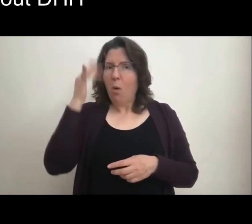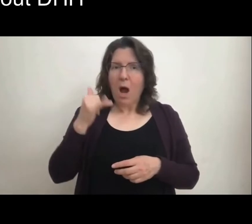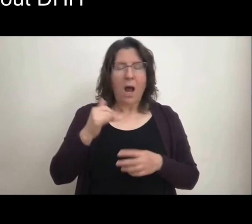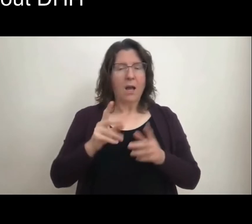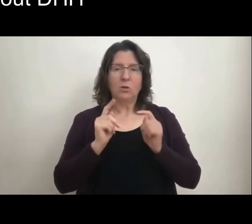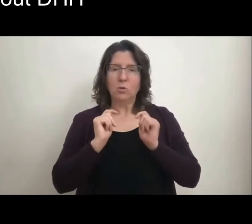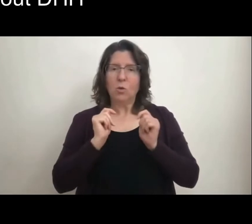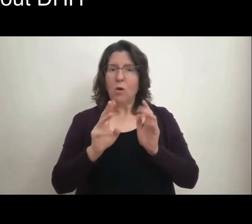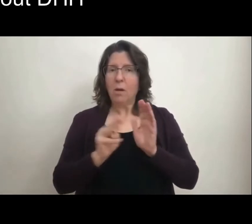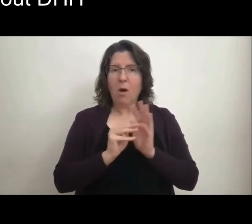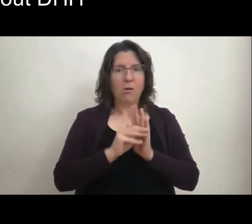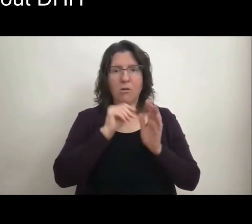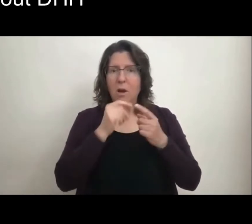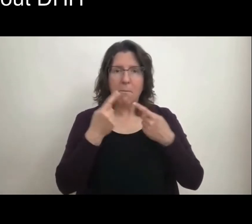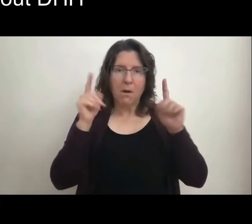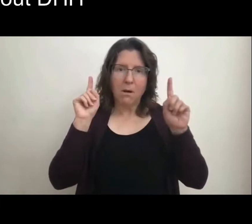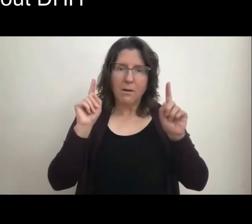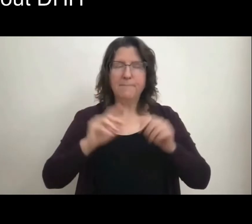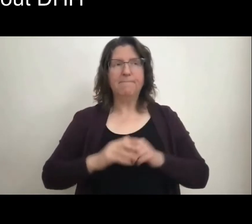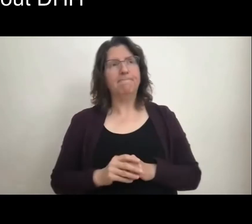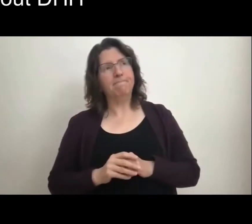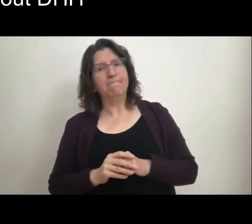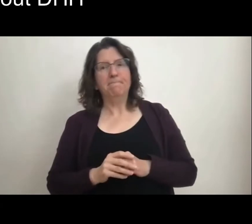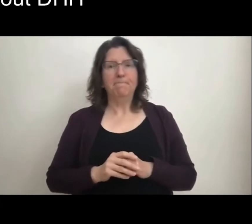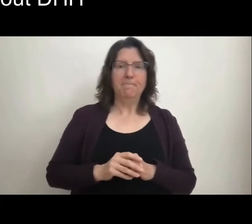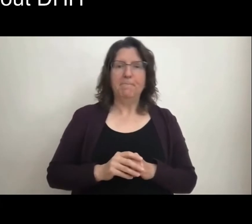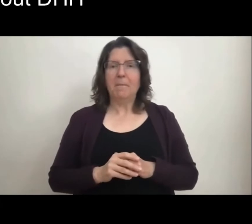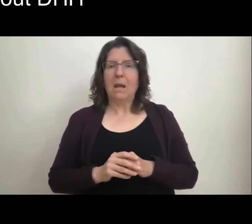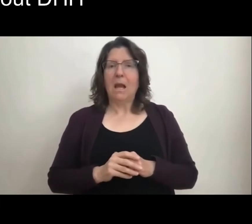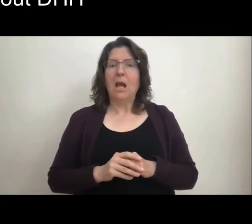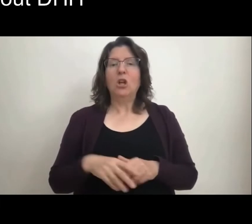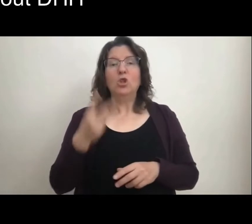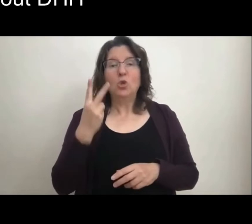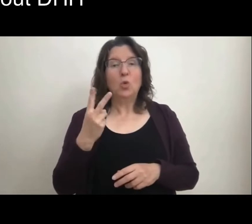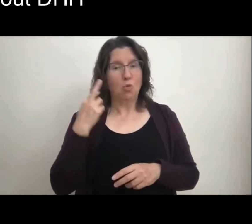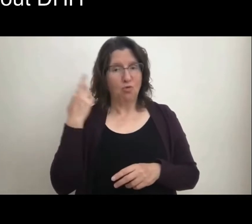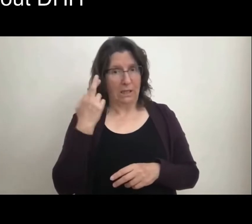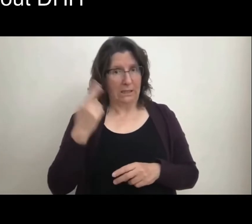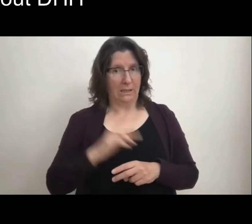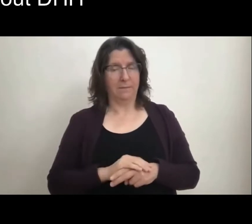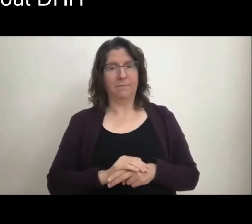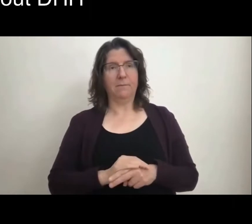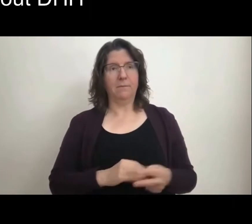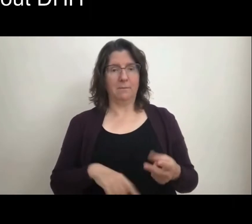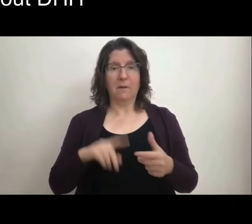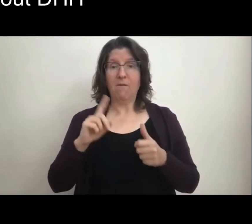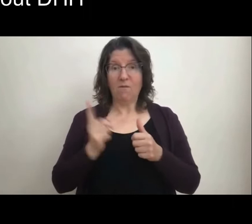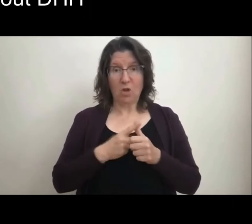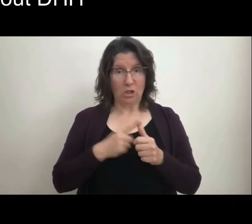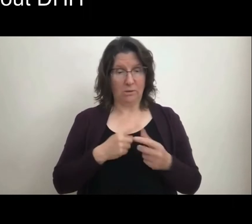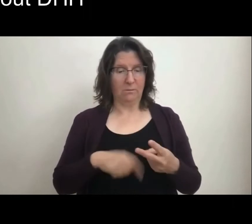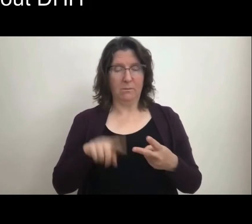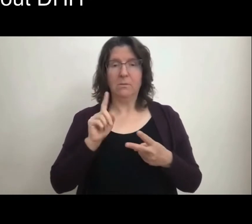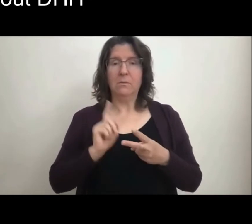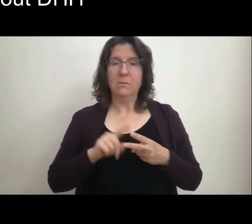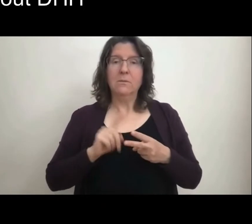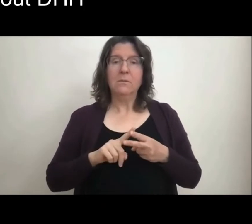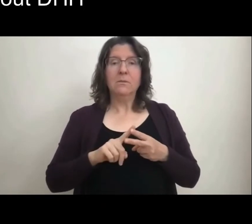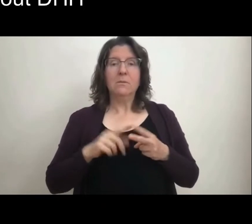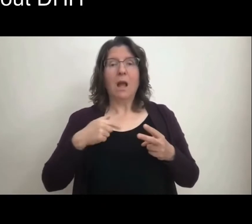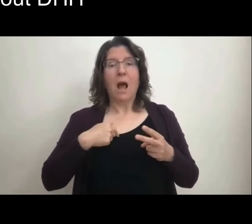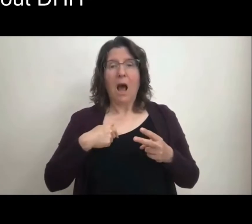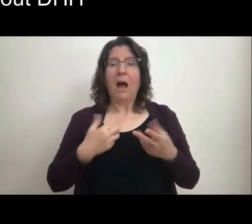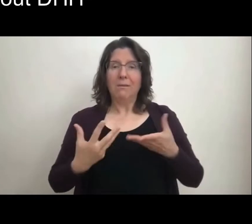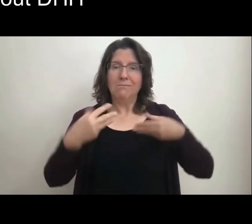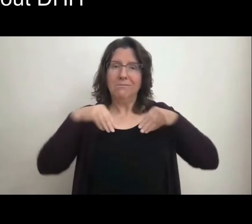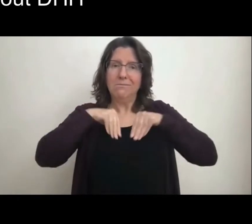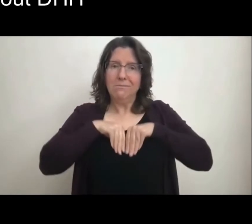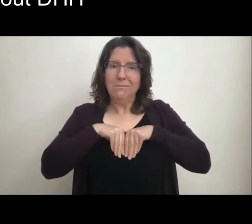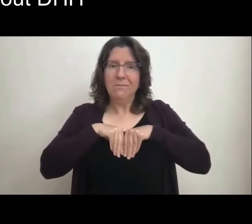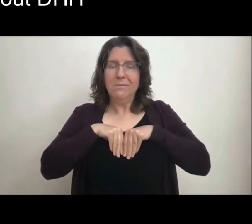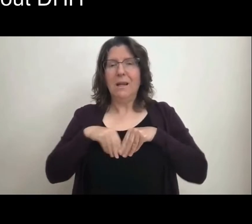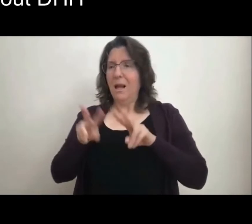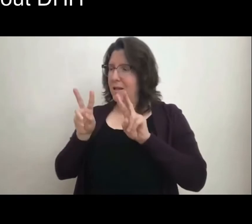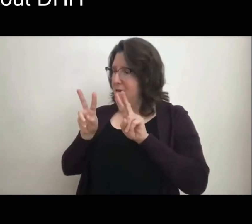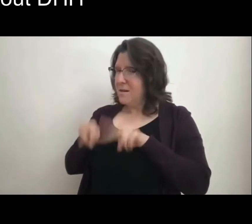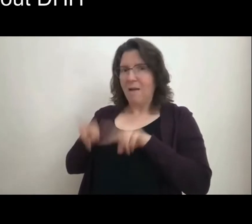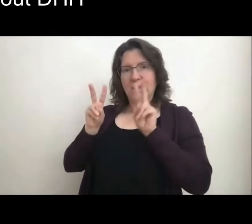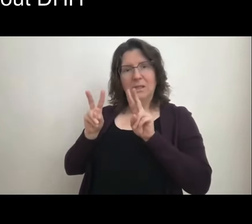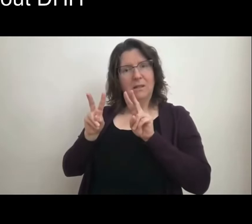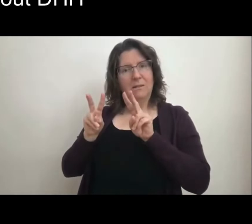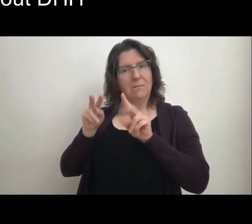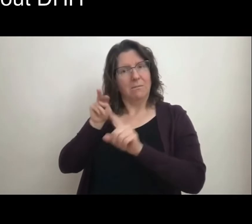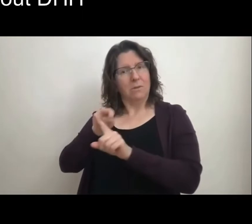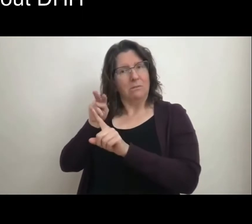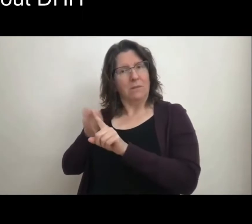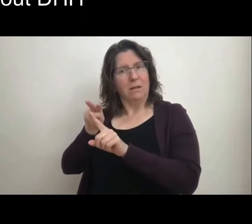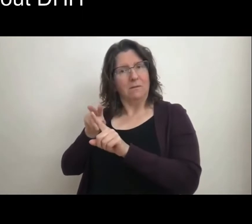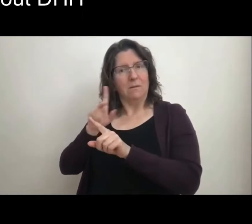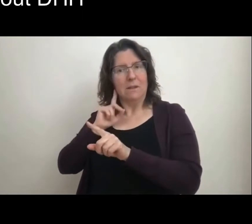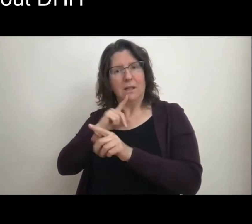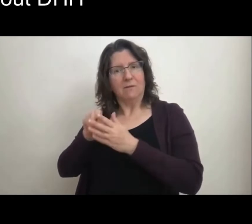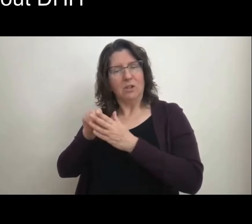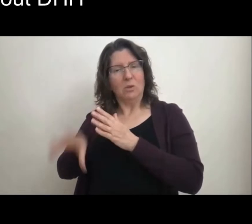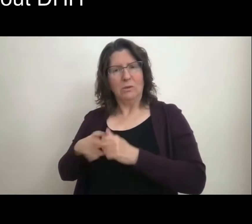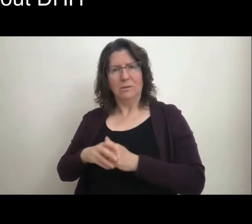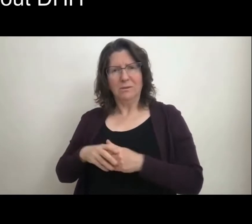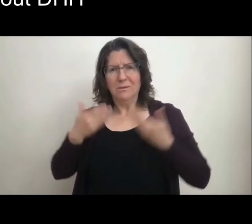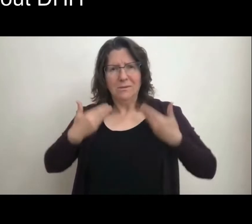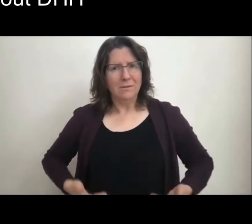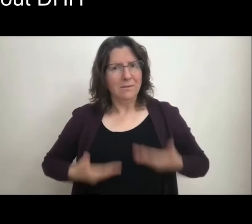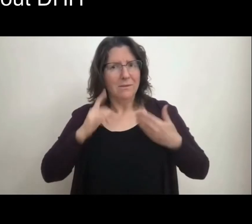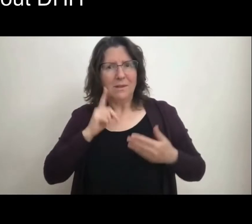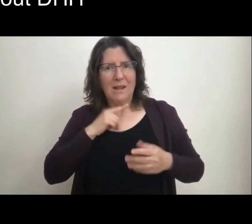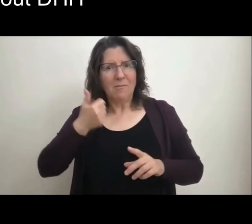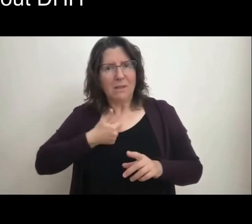There are two primary reasons the model was not working. The first reason was my own attitude.